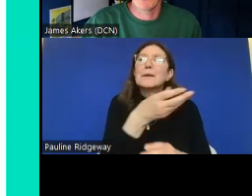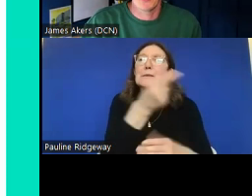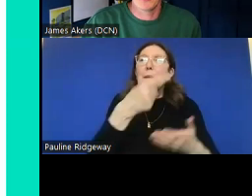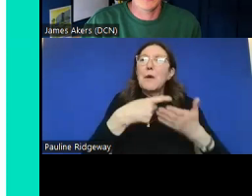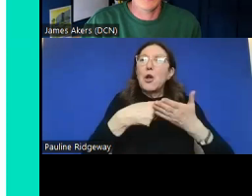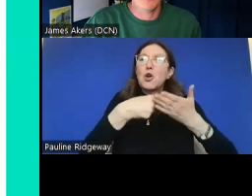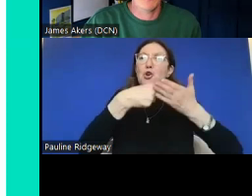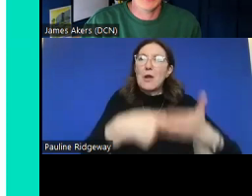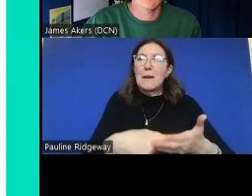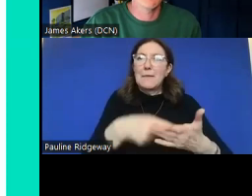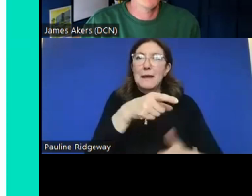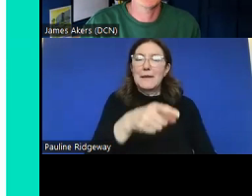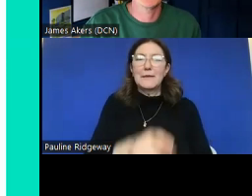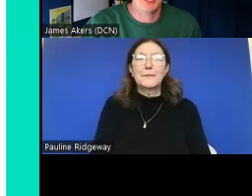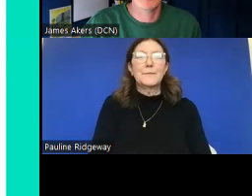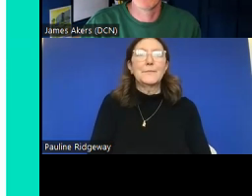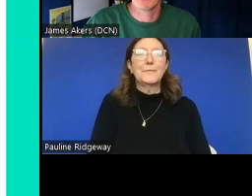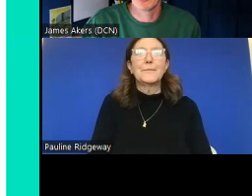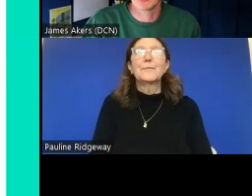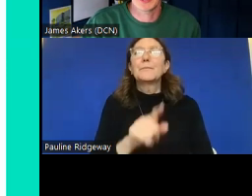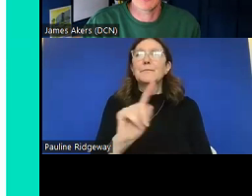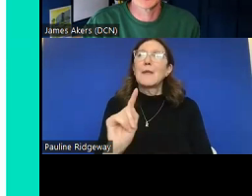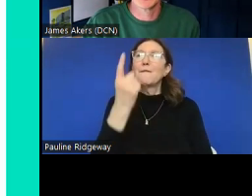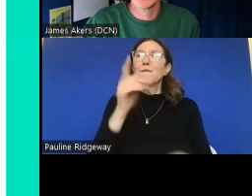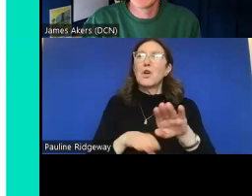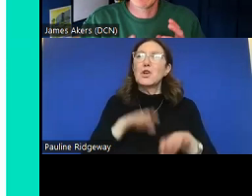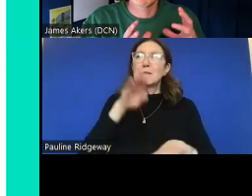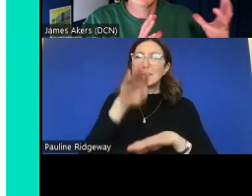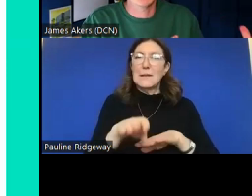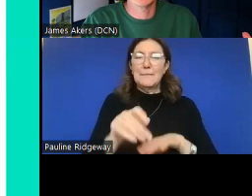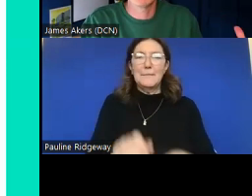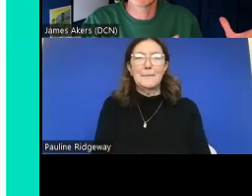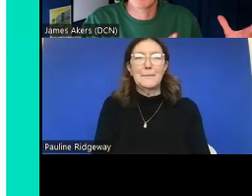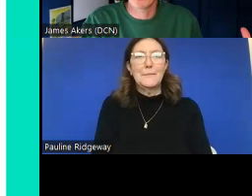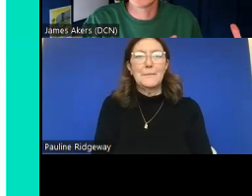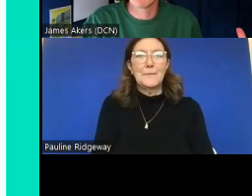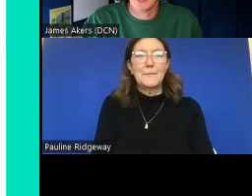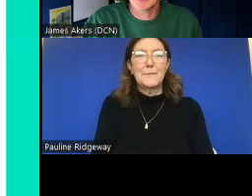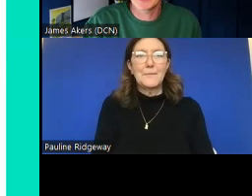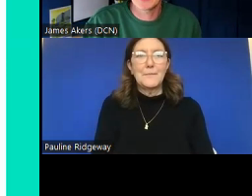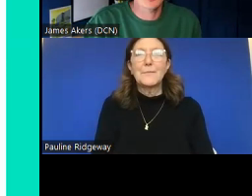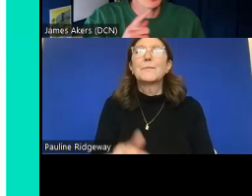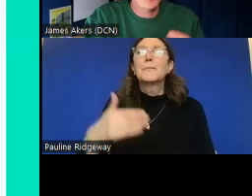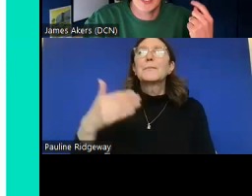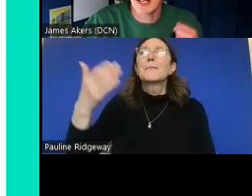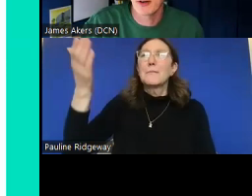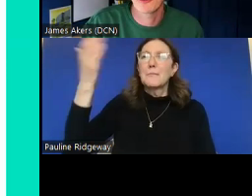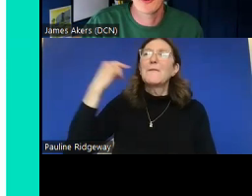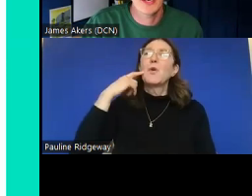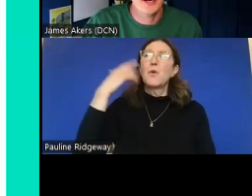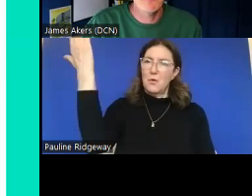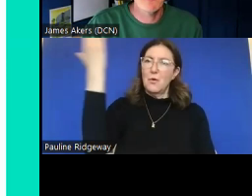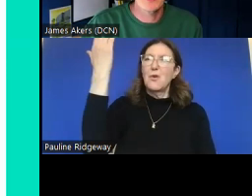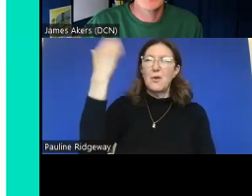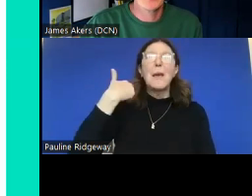that is the first step with most accounts. I've covered this in webinars in the past, so I'm going to quickly go through it here.